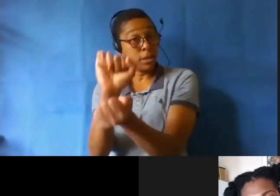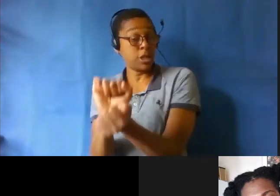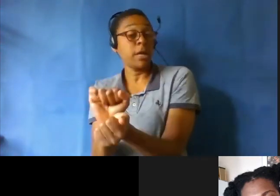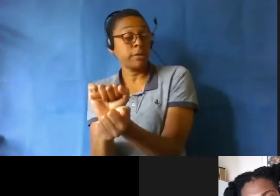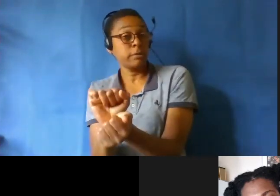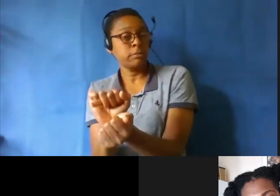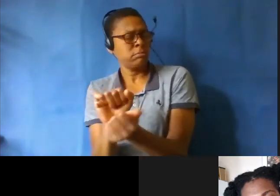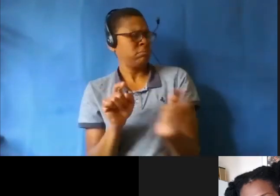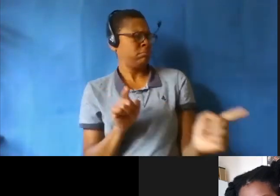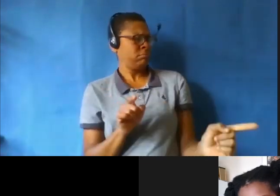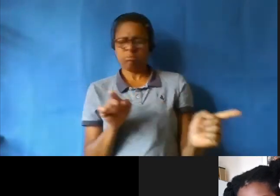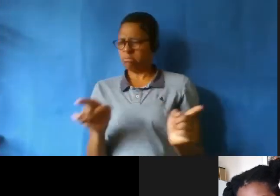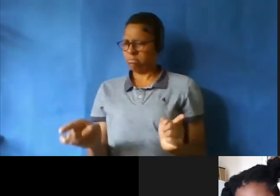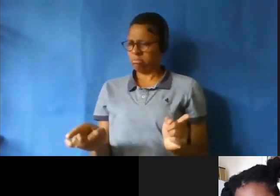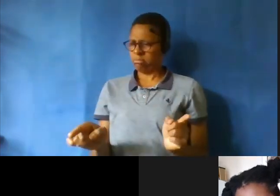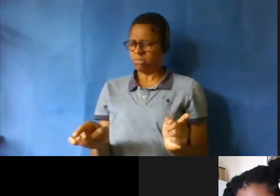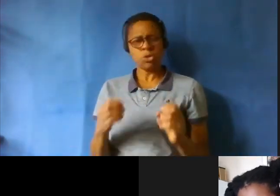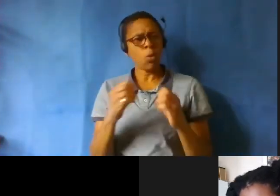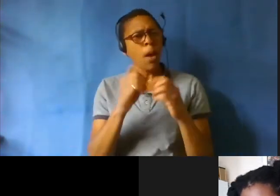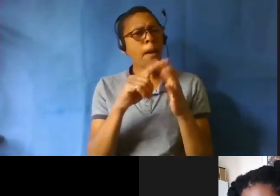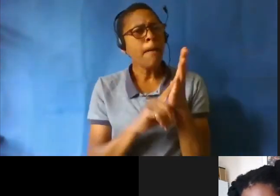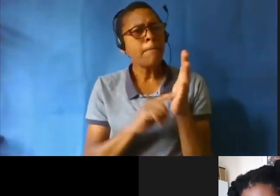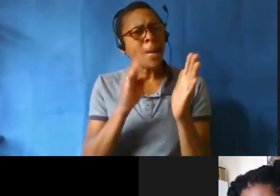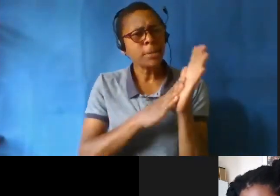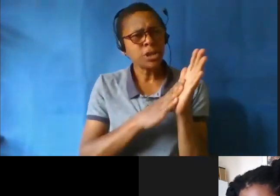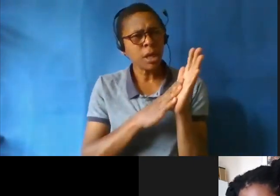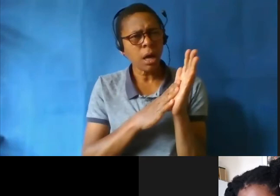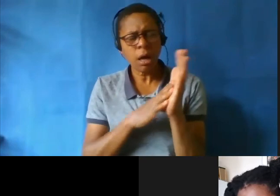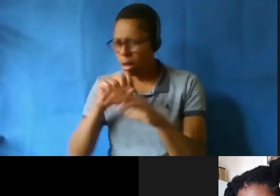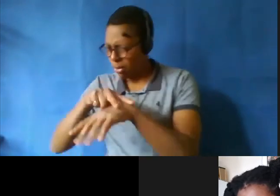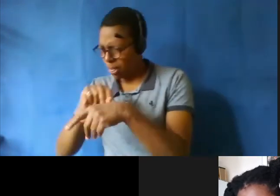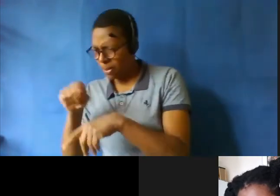lives do not matter at any instance and when we are asking and pleading with